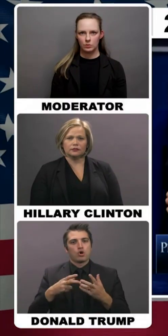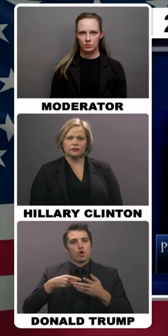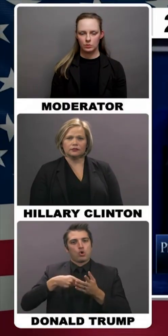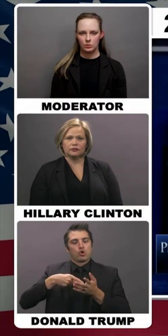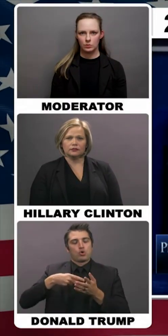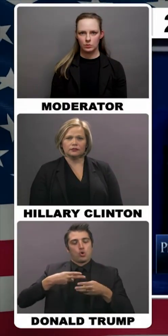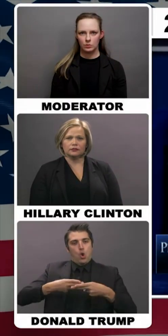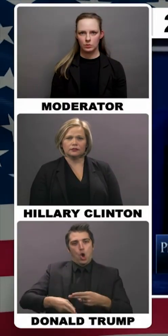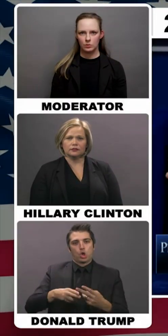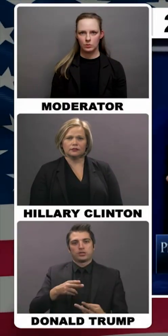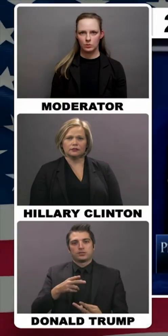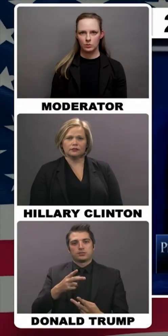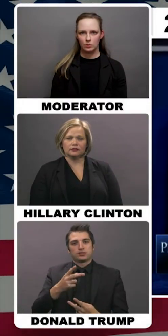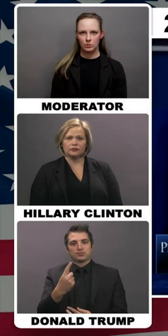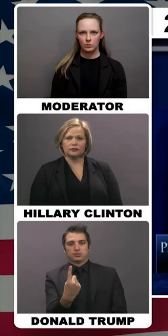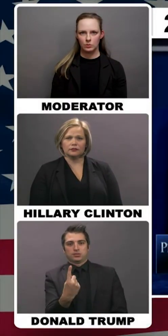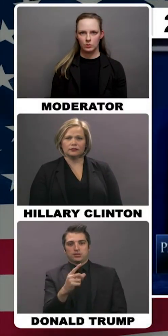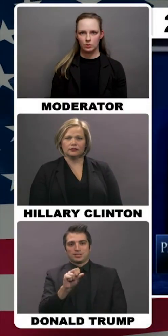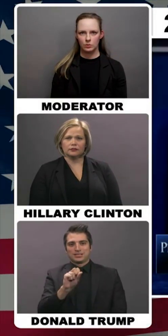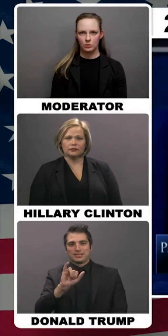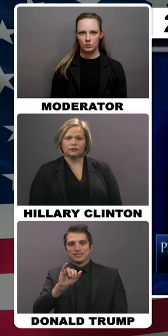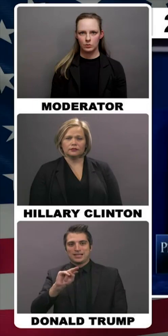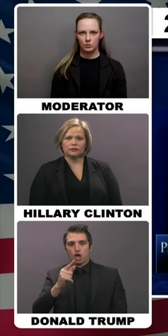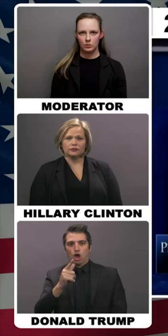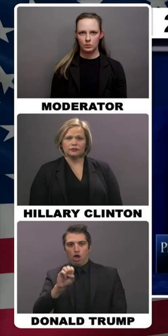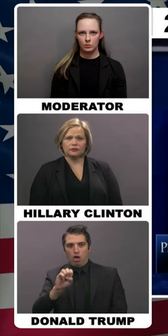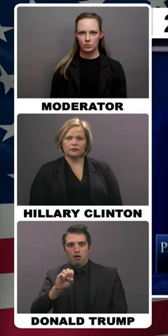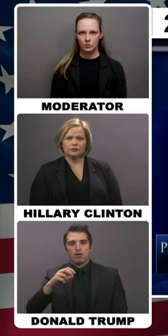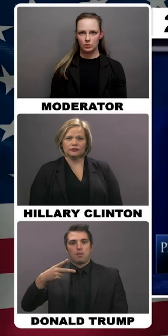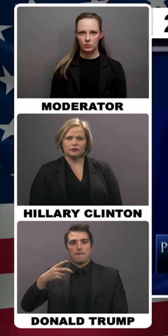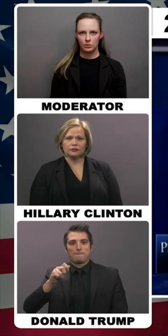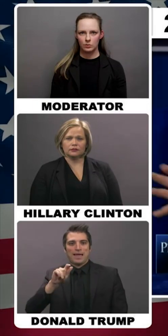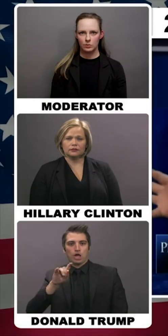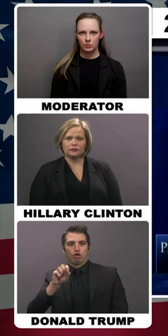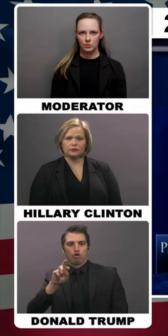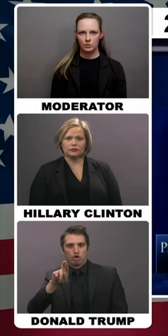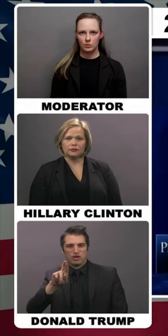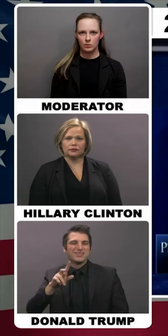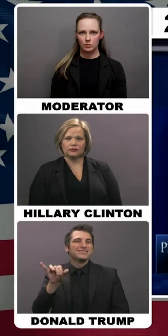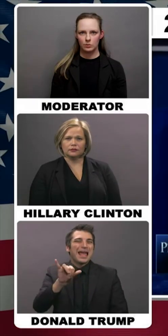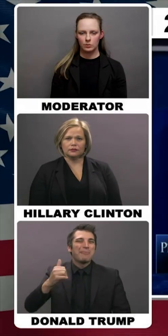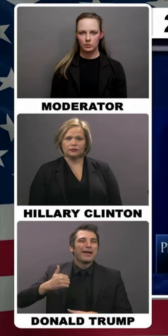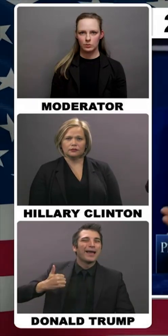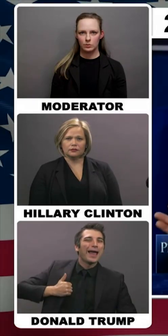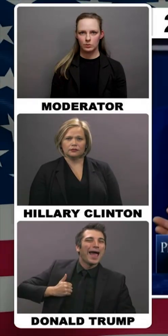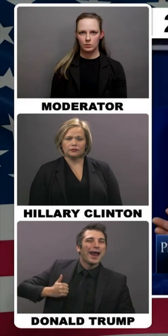And if you ever noticed the Canadians, when they need a big operation, when something happens, they come into the United States in many cases